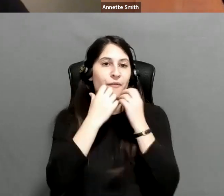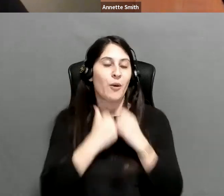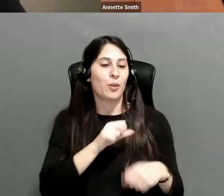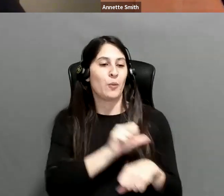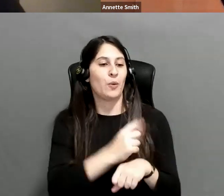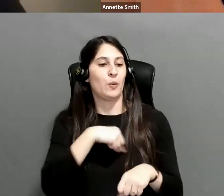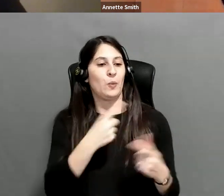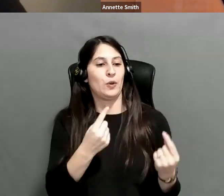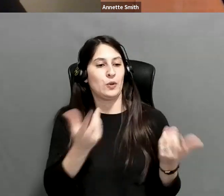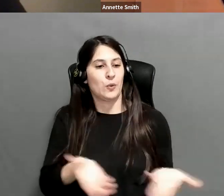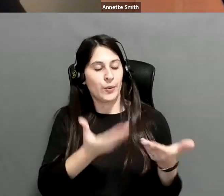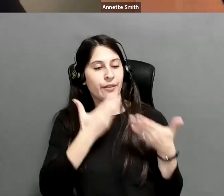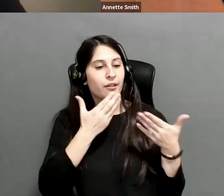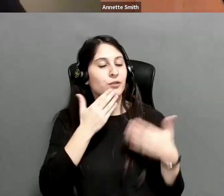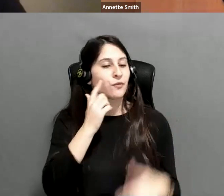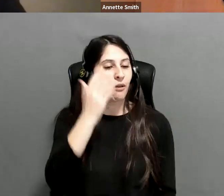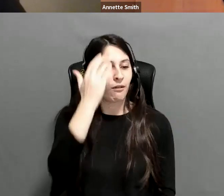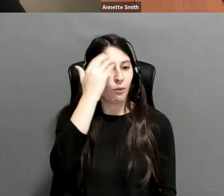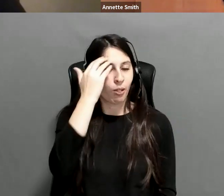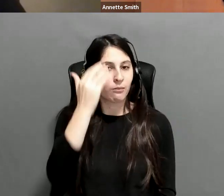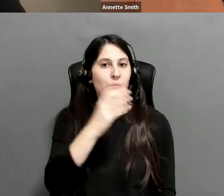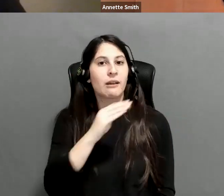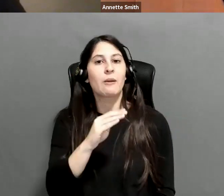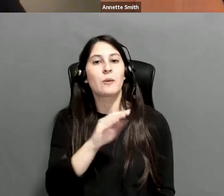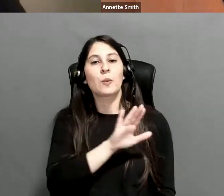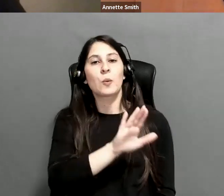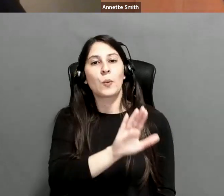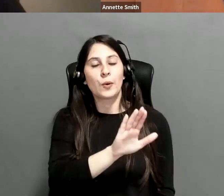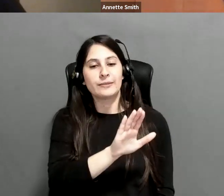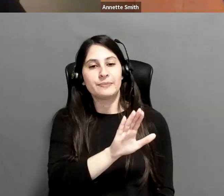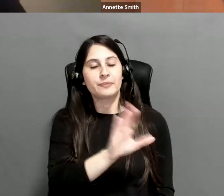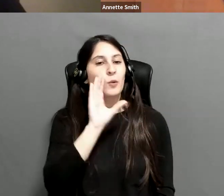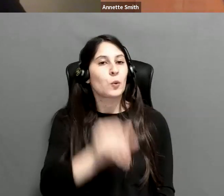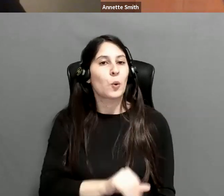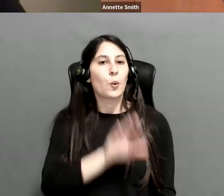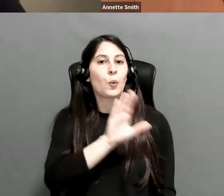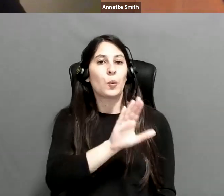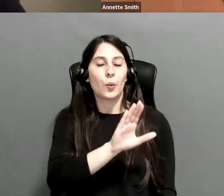chair and vice chair, you two are really invaluable to the work we do here.